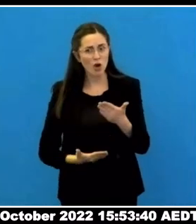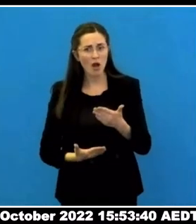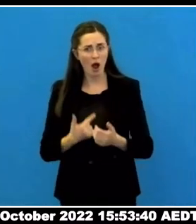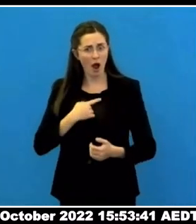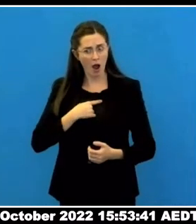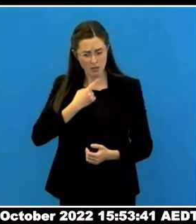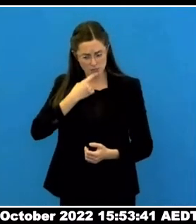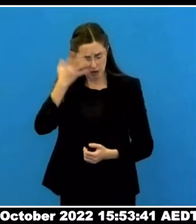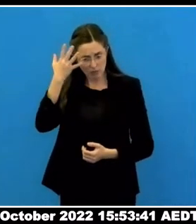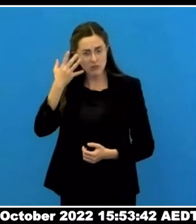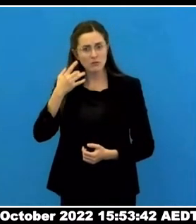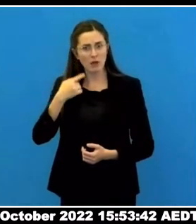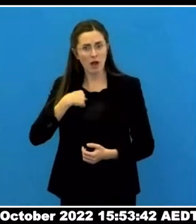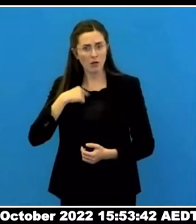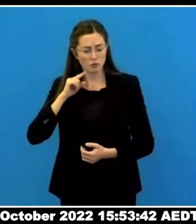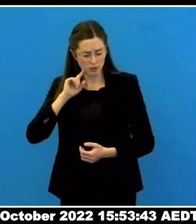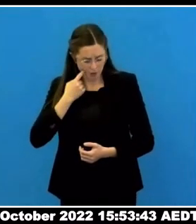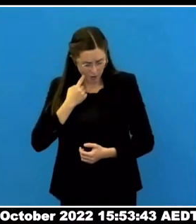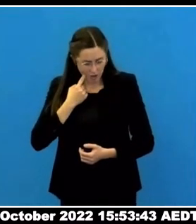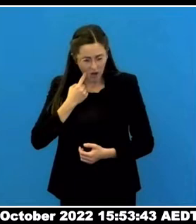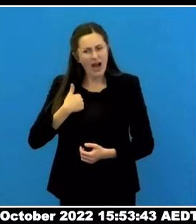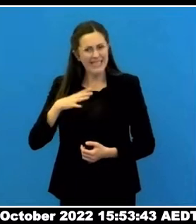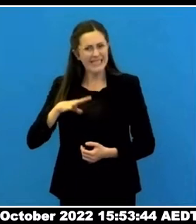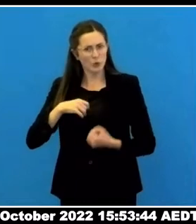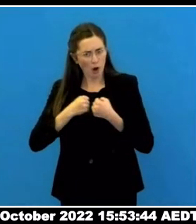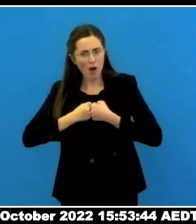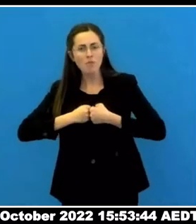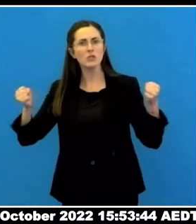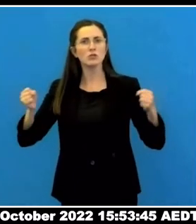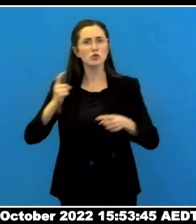So, I need to give the message to the people, that it's okay.